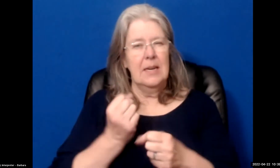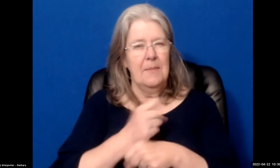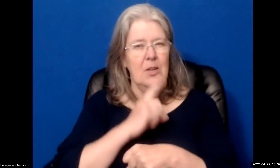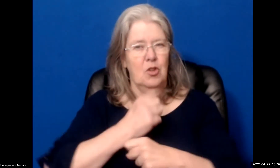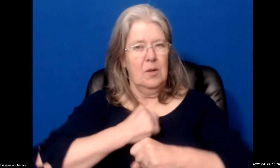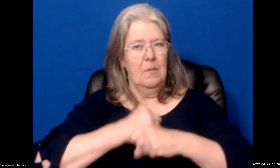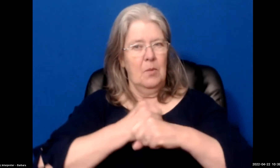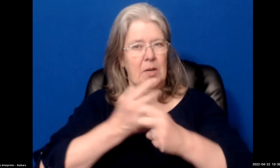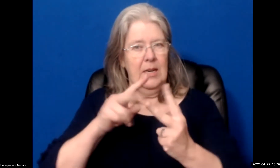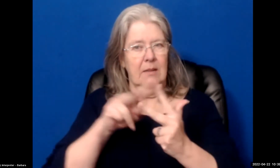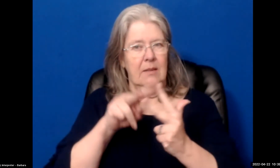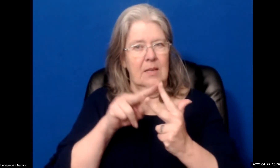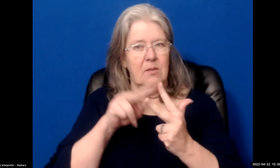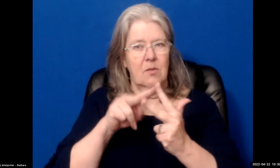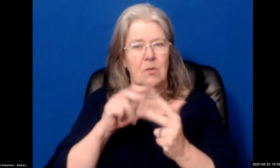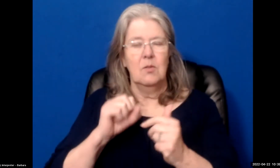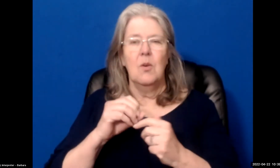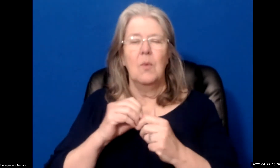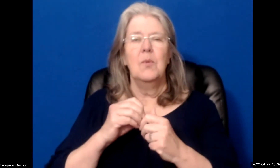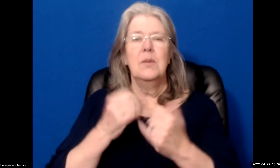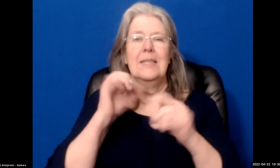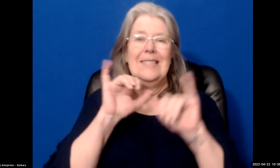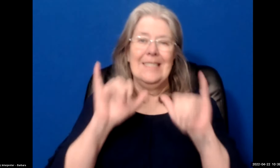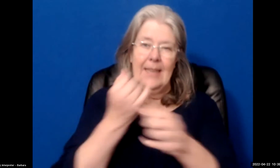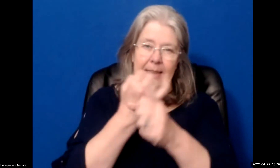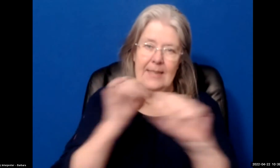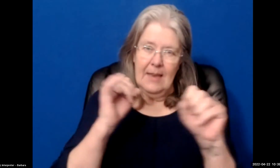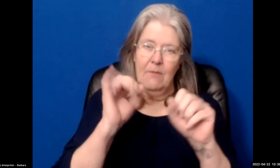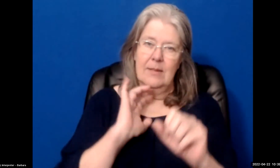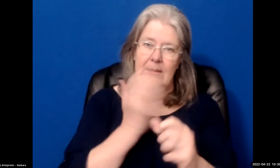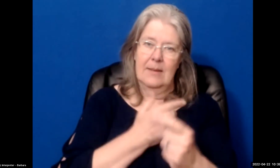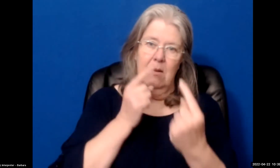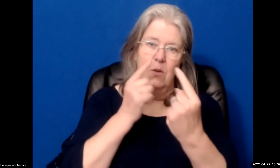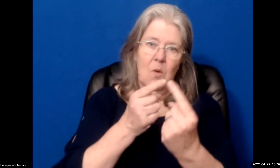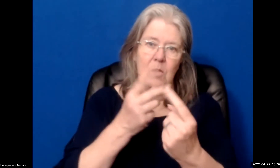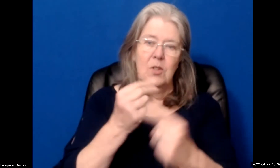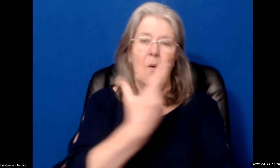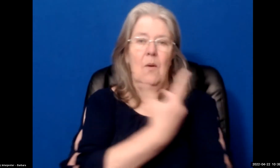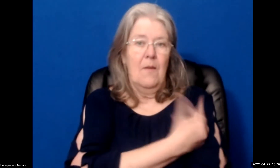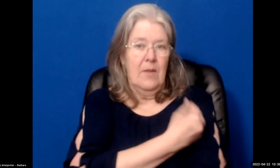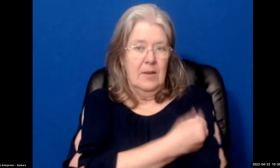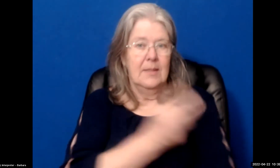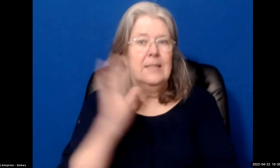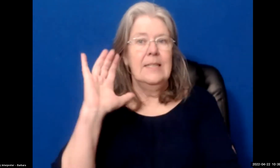possible was our goal, and so vaccination seems like you know very important part of that.